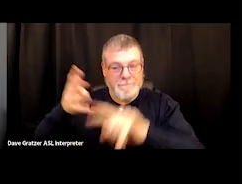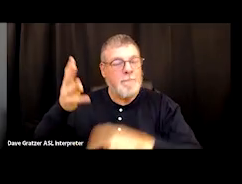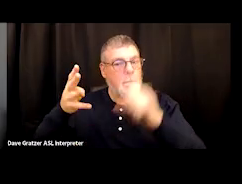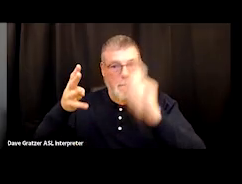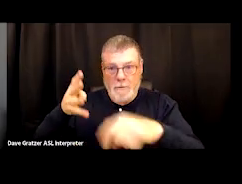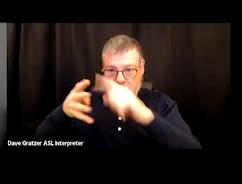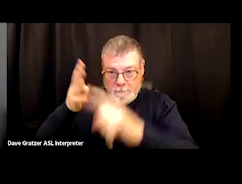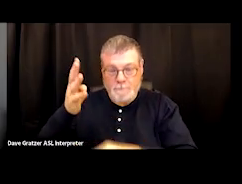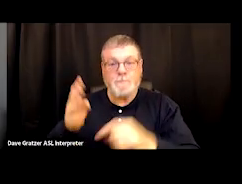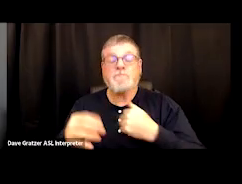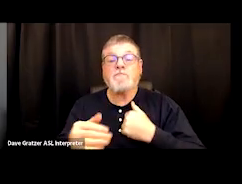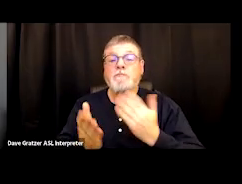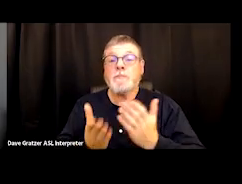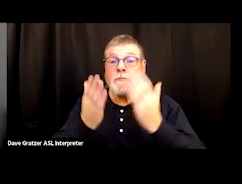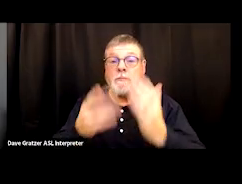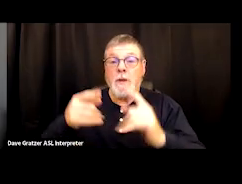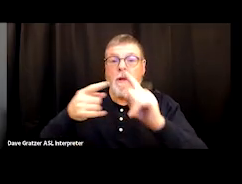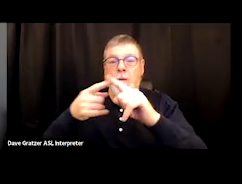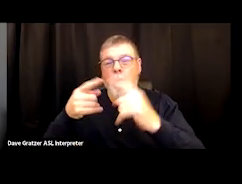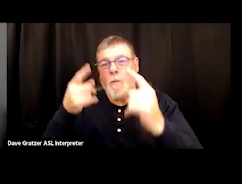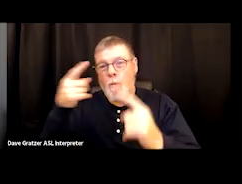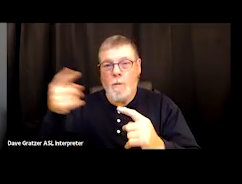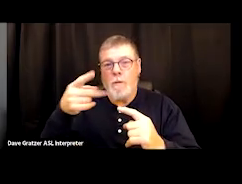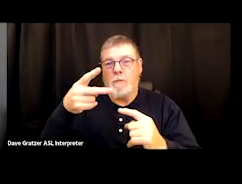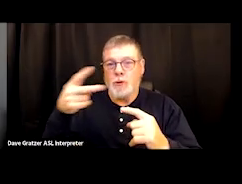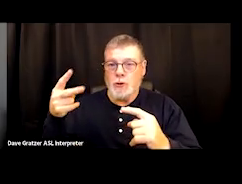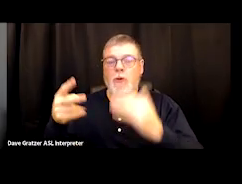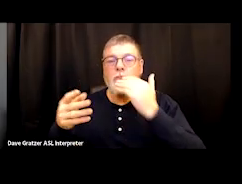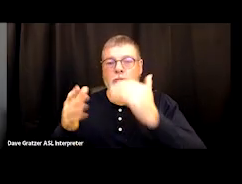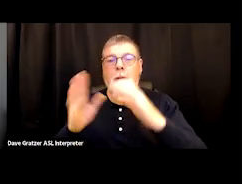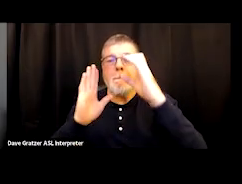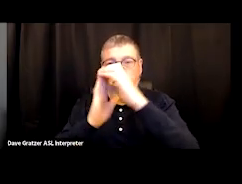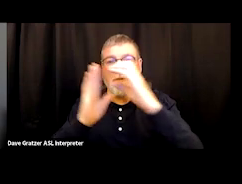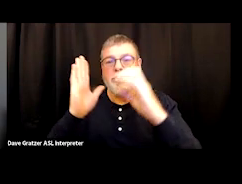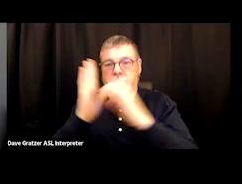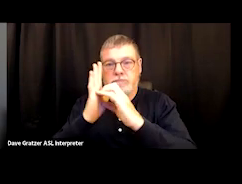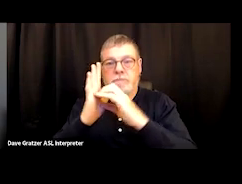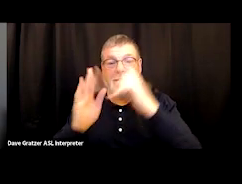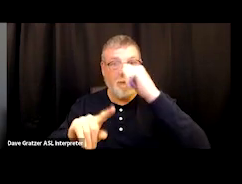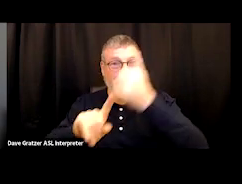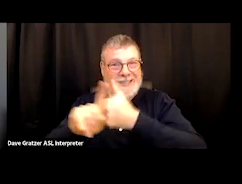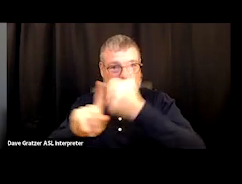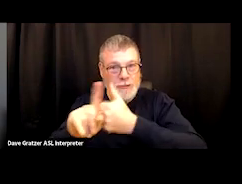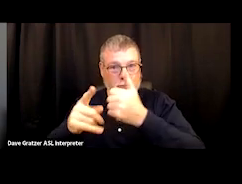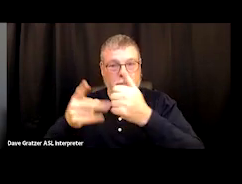We recommend one to two good paragraphs of information for each area of mental functioning.